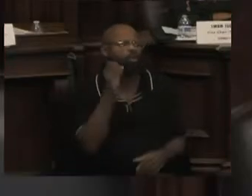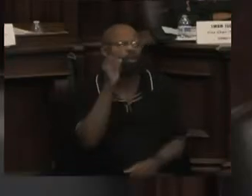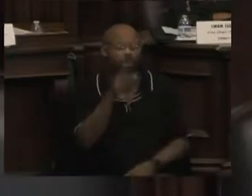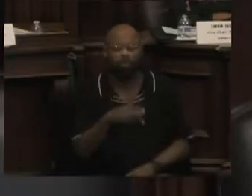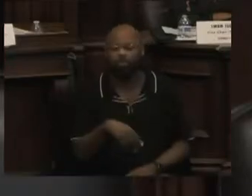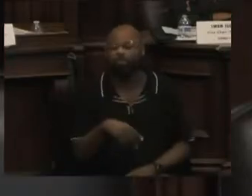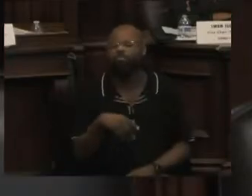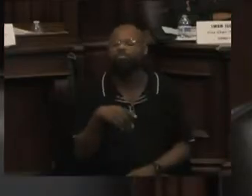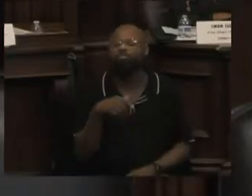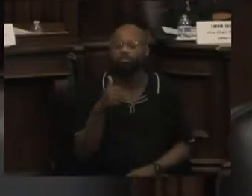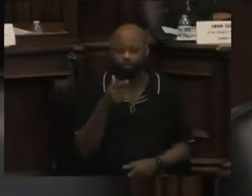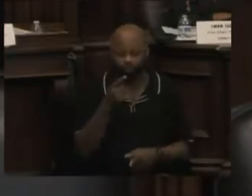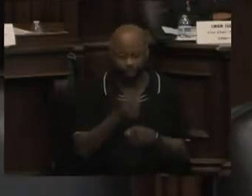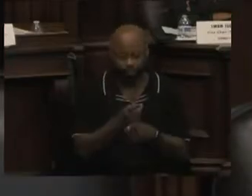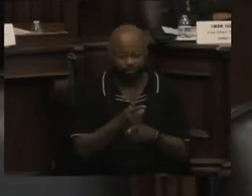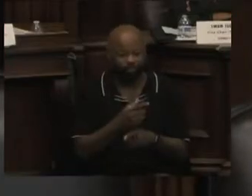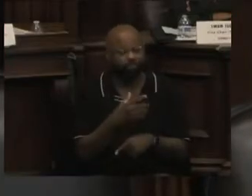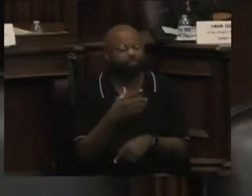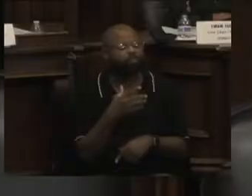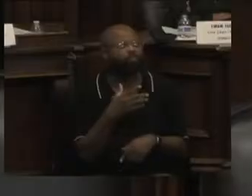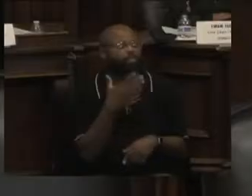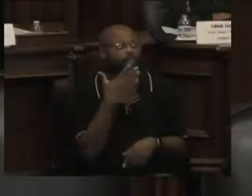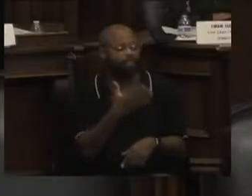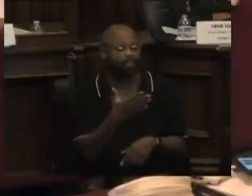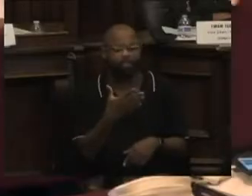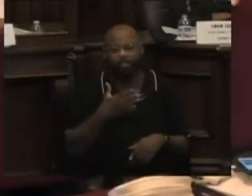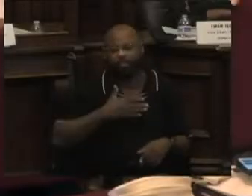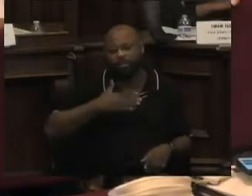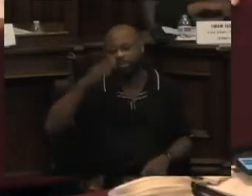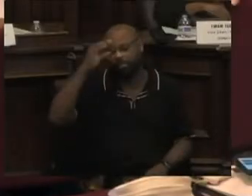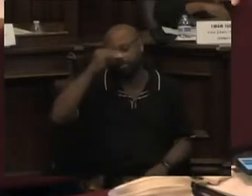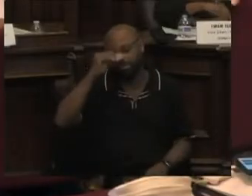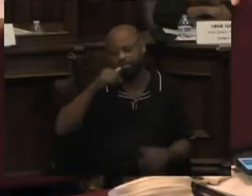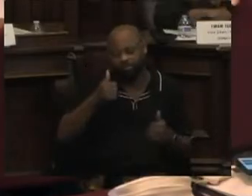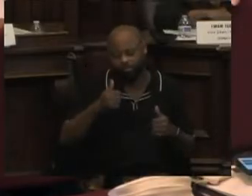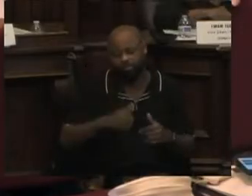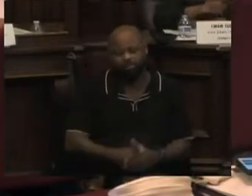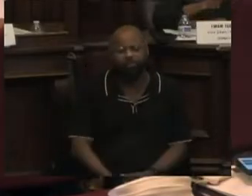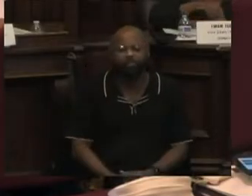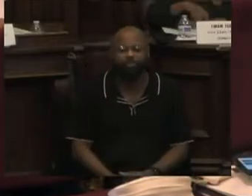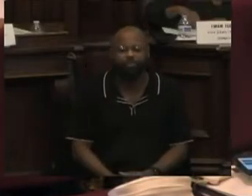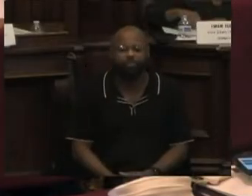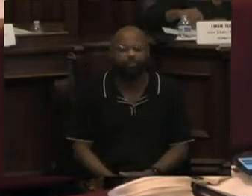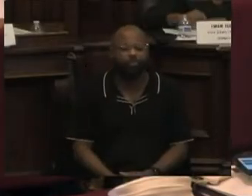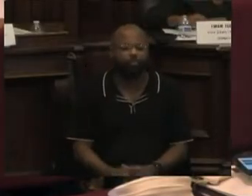to report back without there needing to be an amendment,